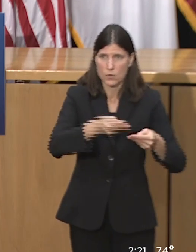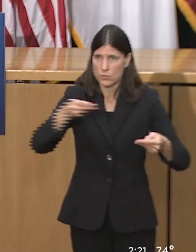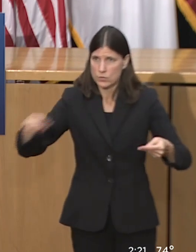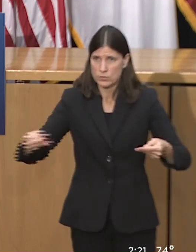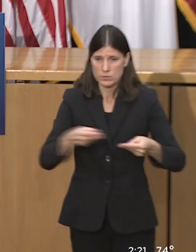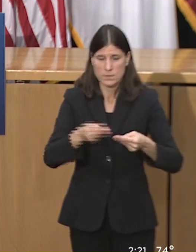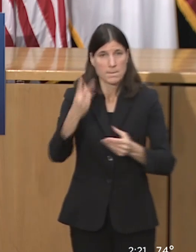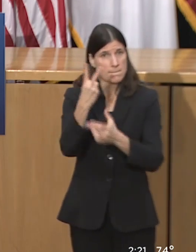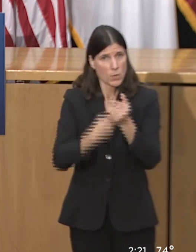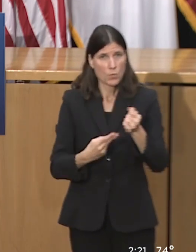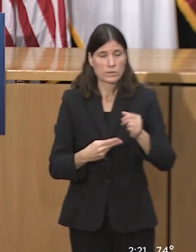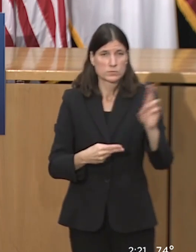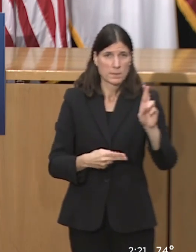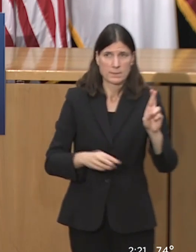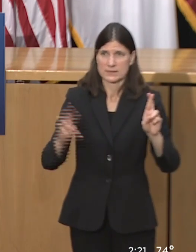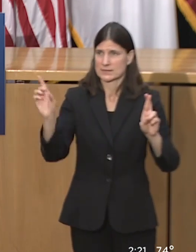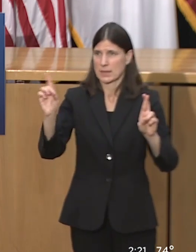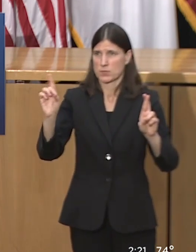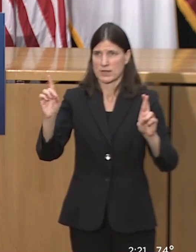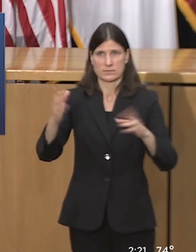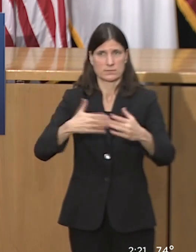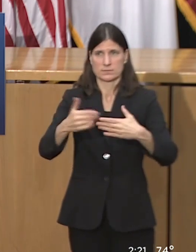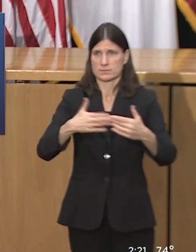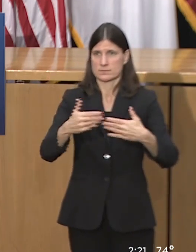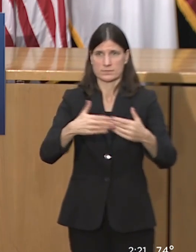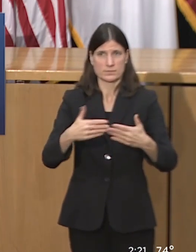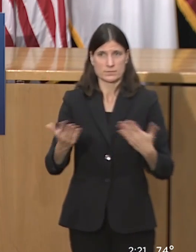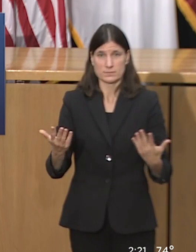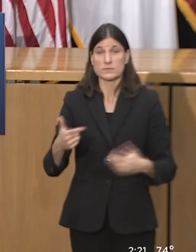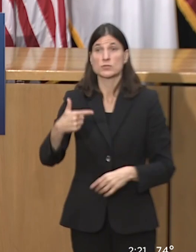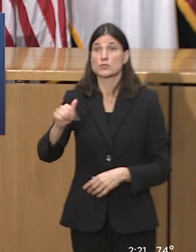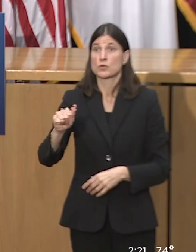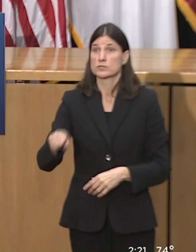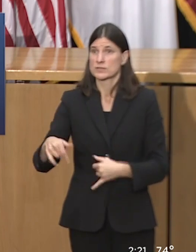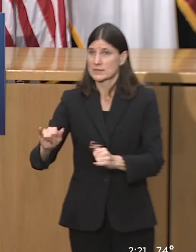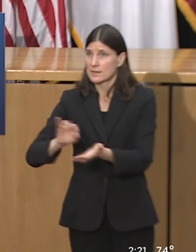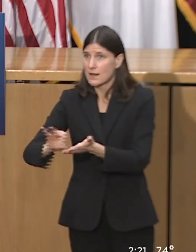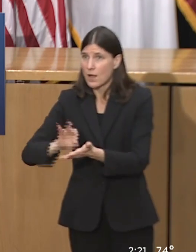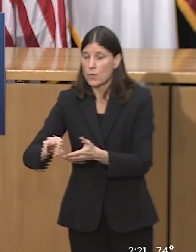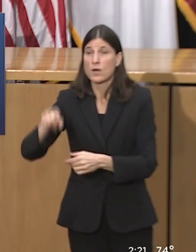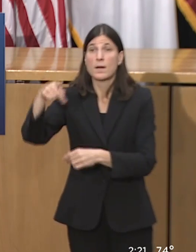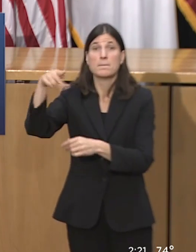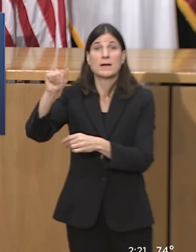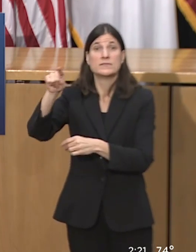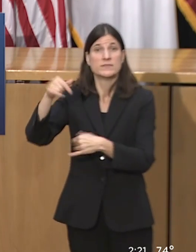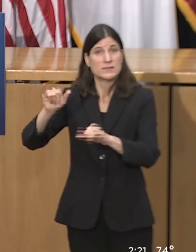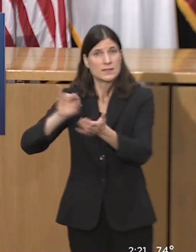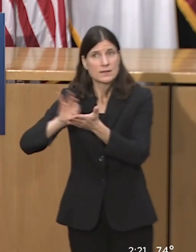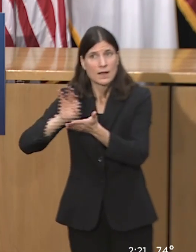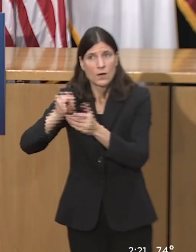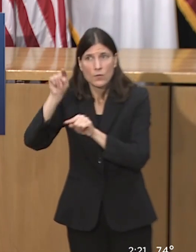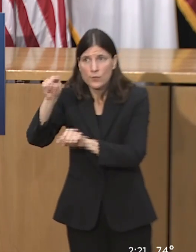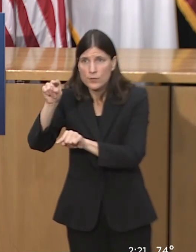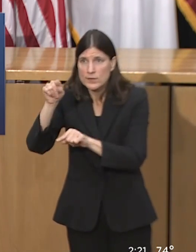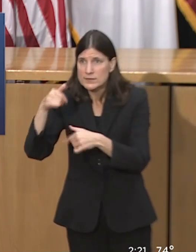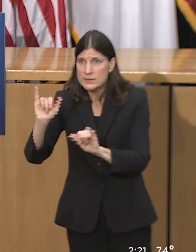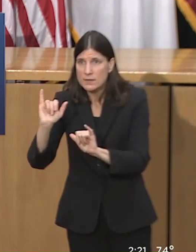WE SHOULD COUNT EVERY VOTE. AND WE ARE COUNTING VOTES ON A BIPARTISAN BASIS. GEORGIA IS